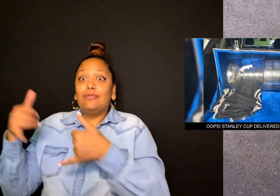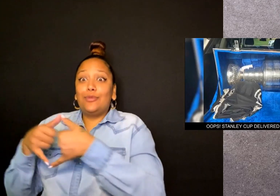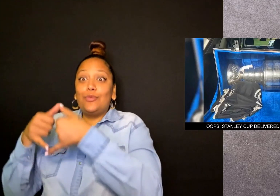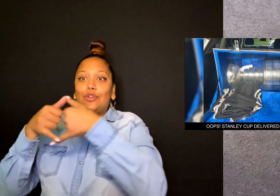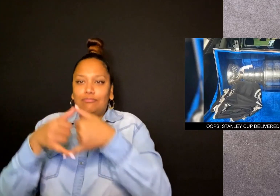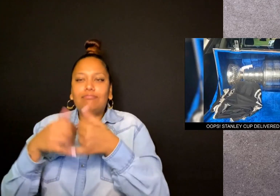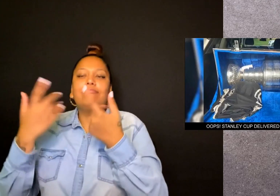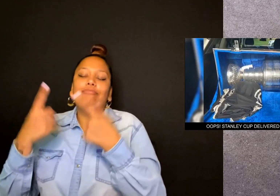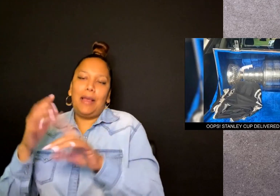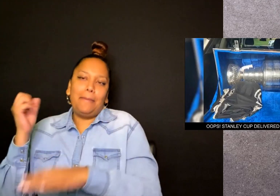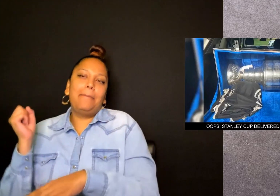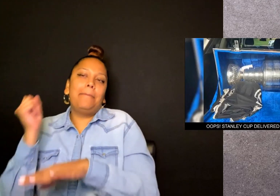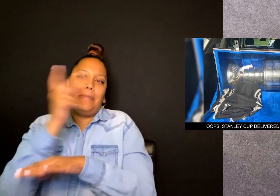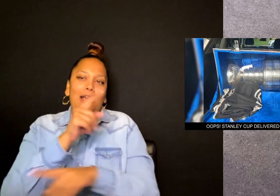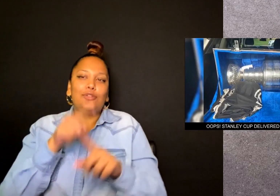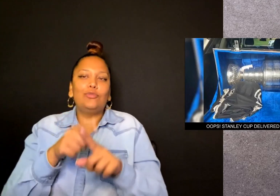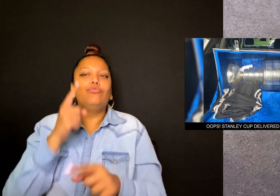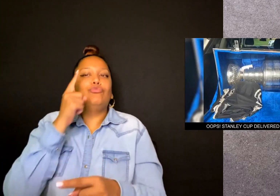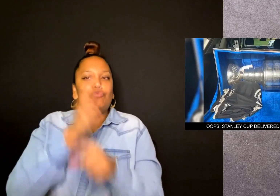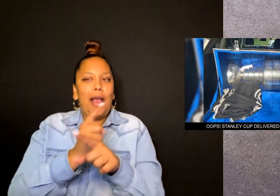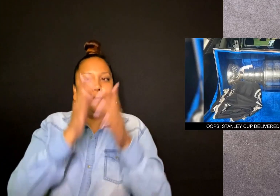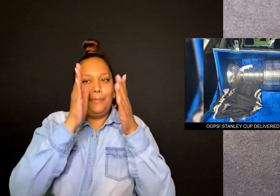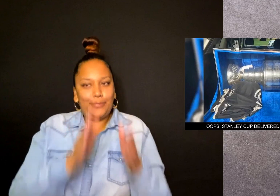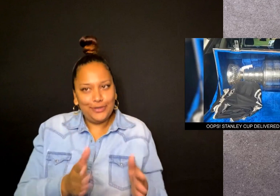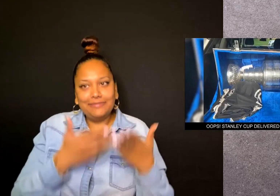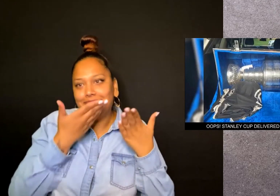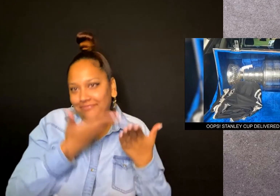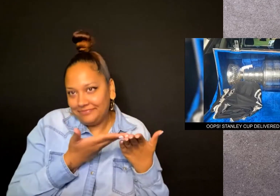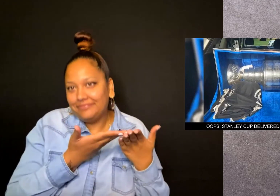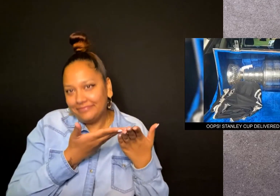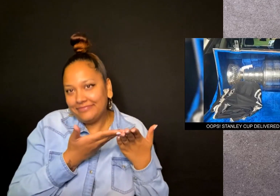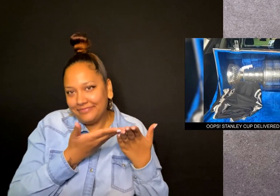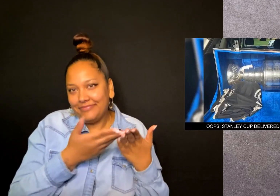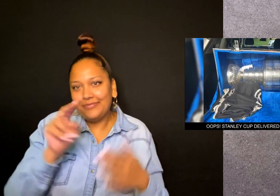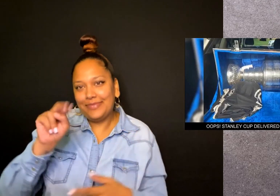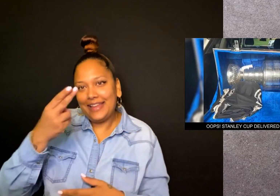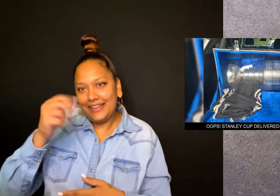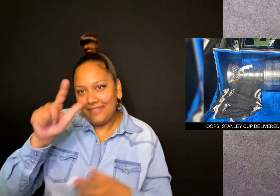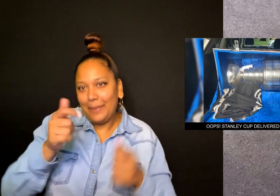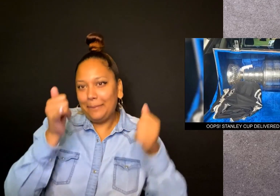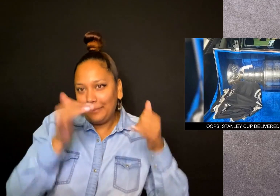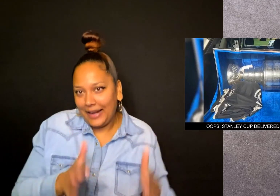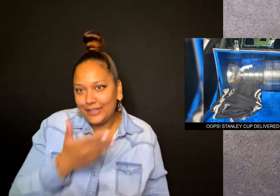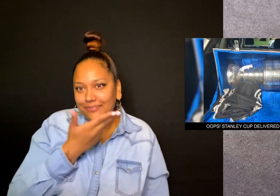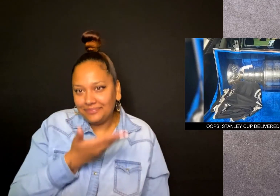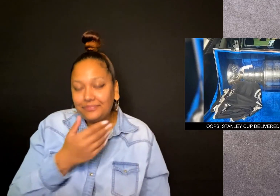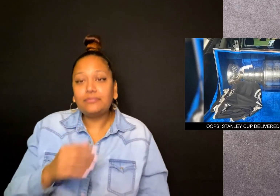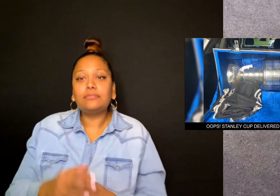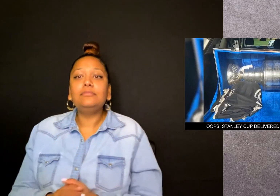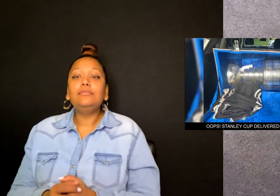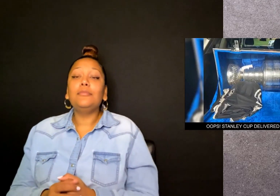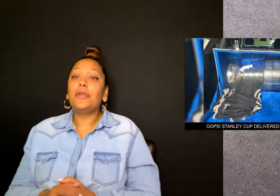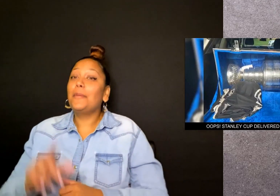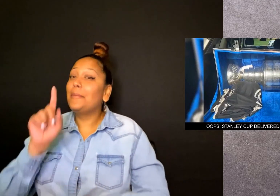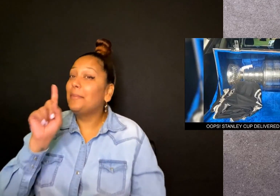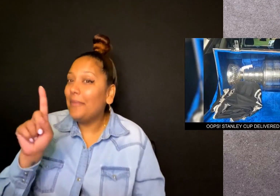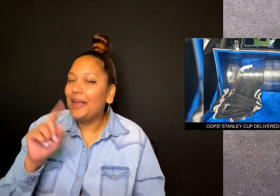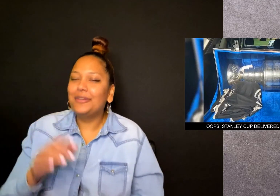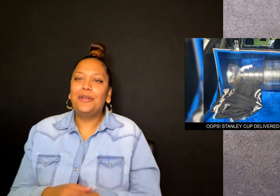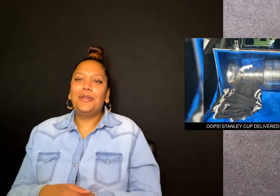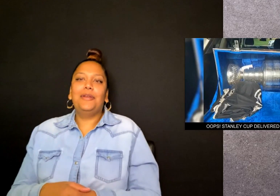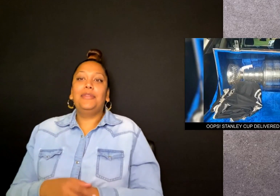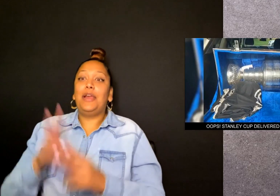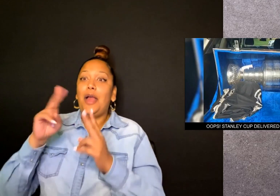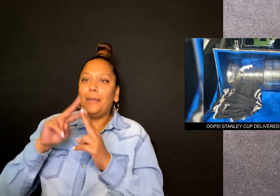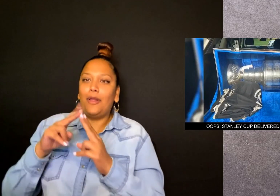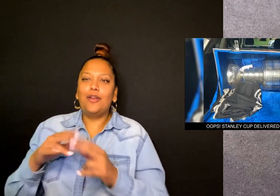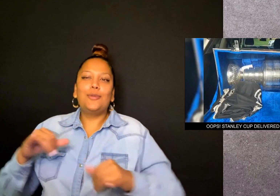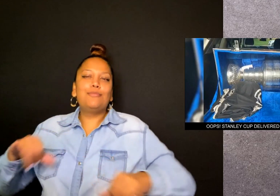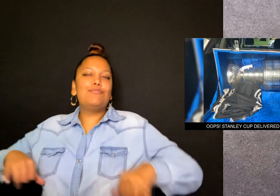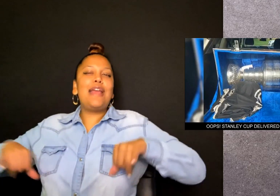the trophy eventually made it to its rightful owners but the couple bragged on Twitter